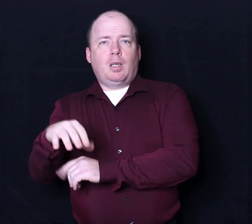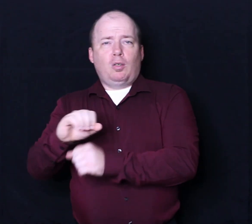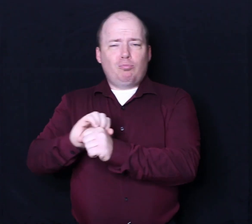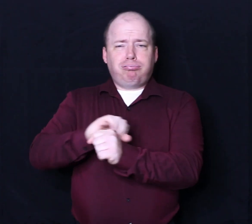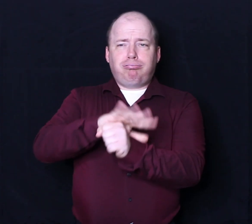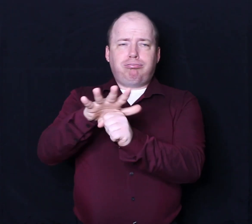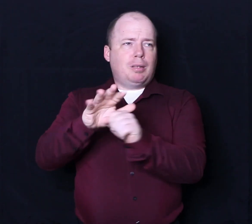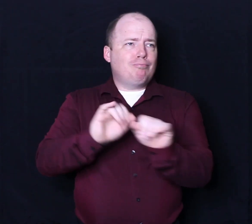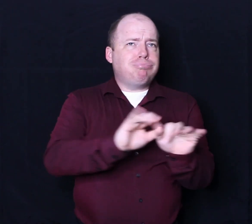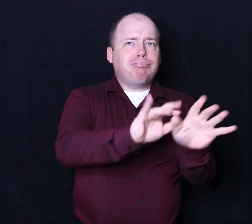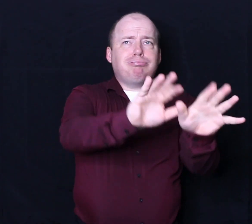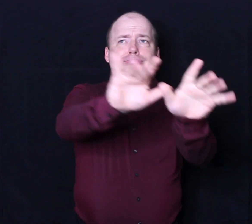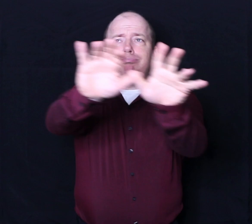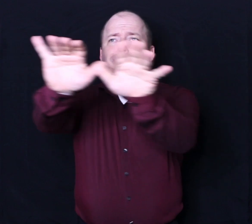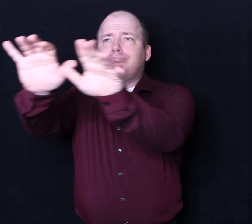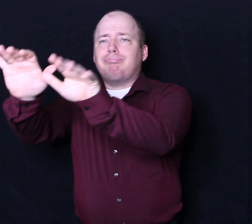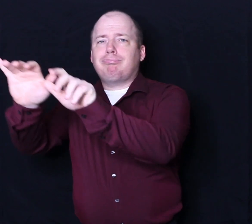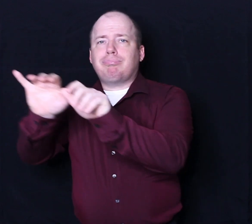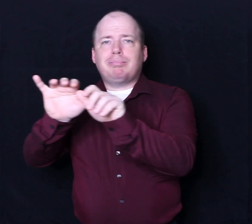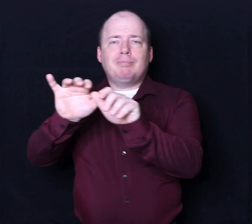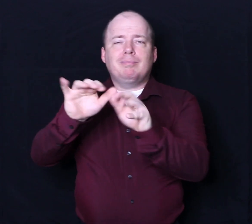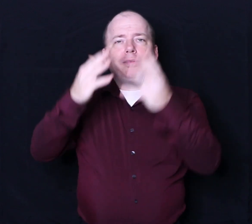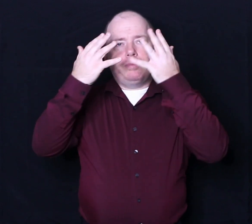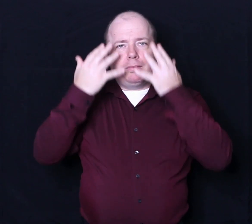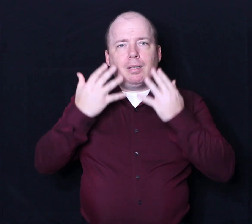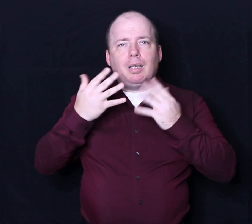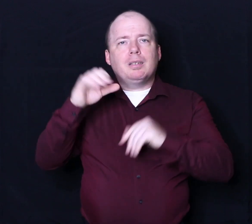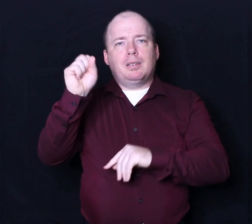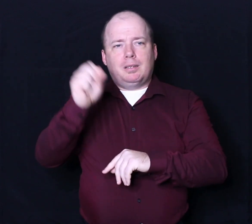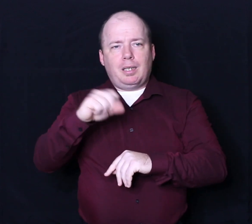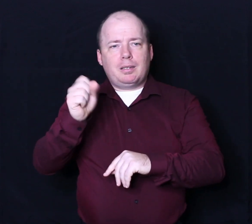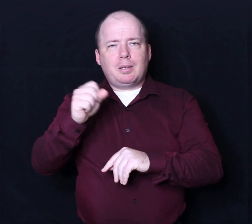Unfortunately, yes.